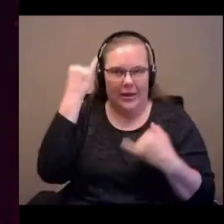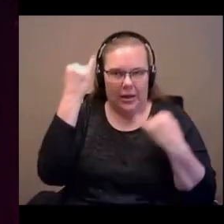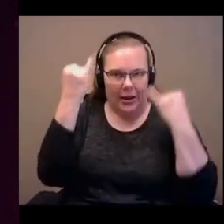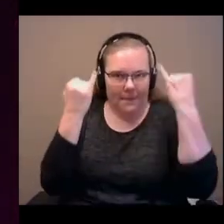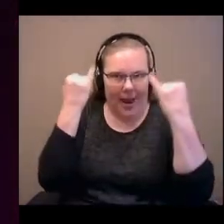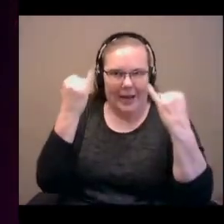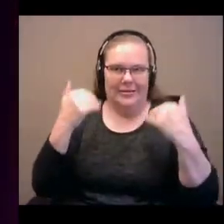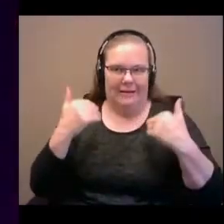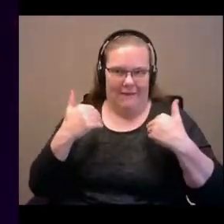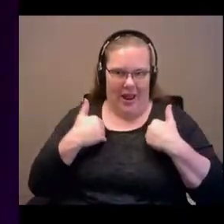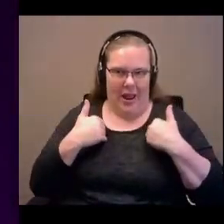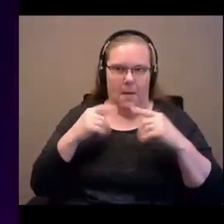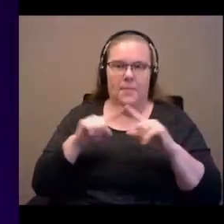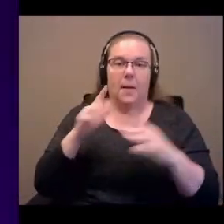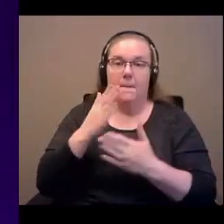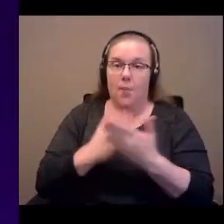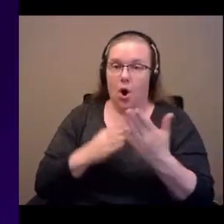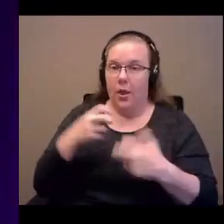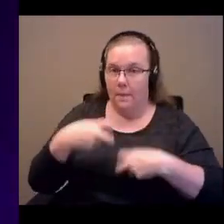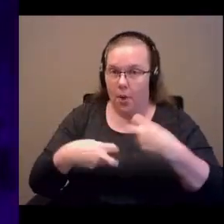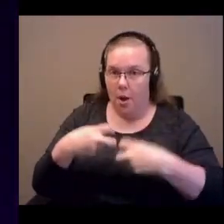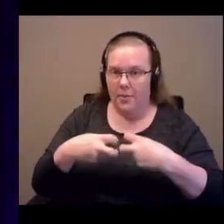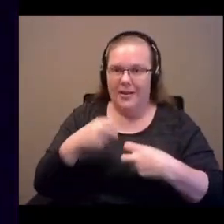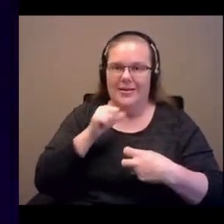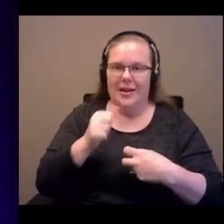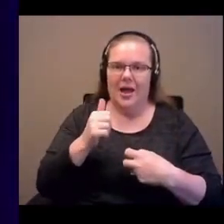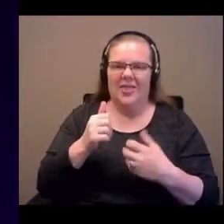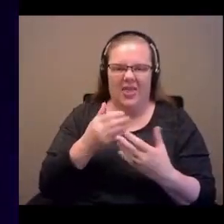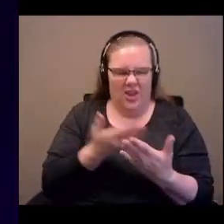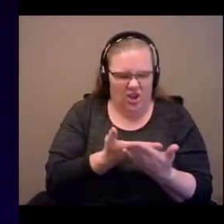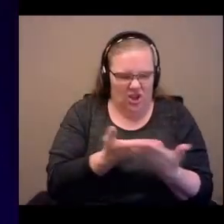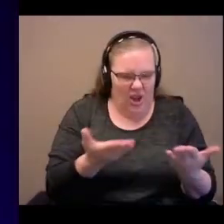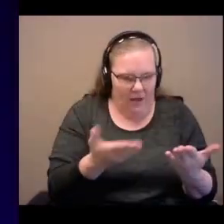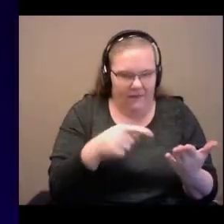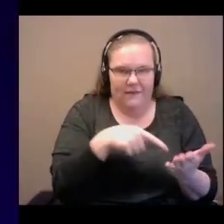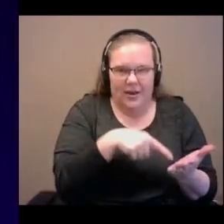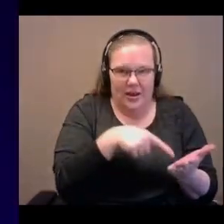part of the problem is not that the stuff isn’t good, but it’s the way we communicate the stuff,